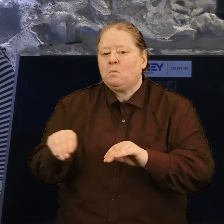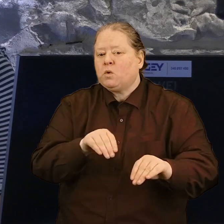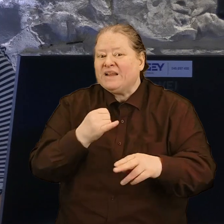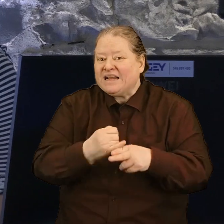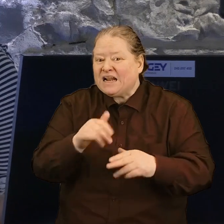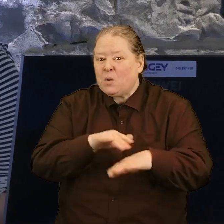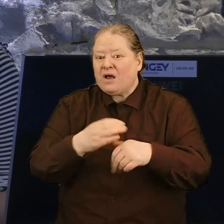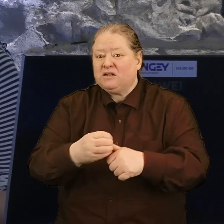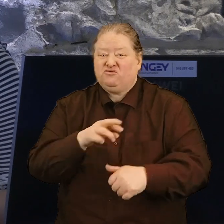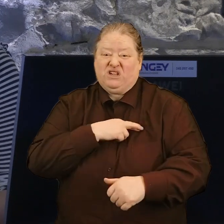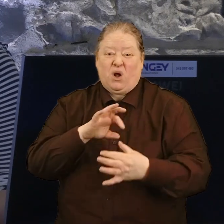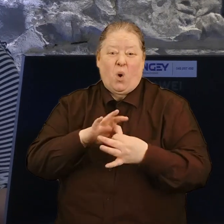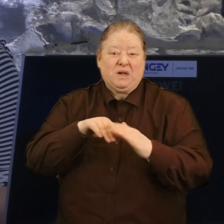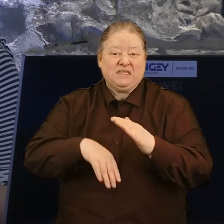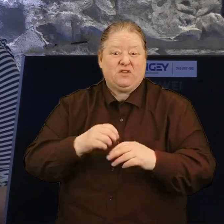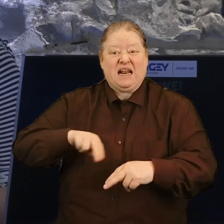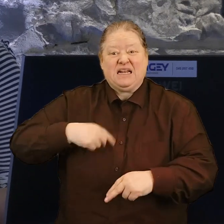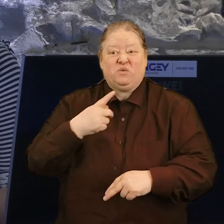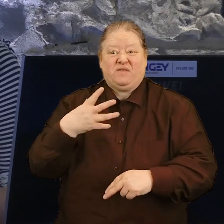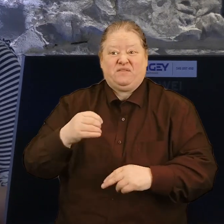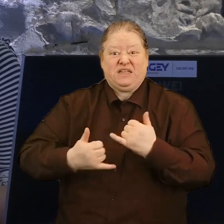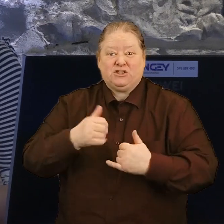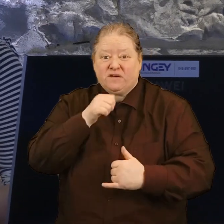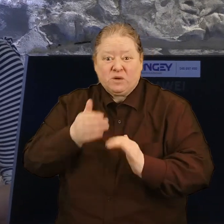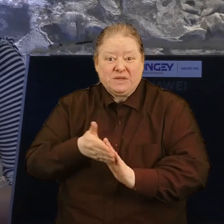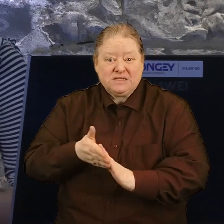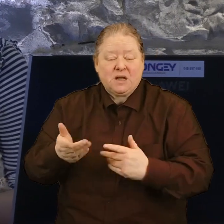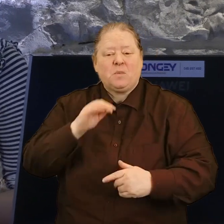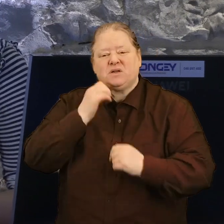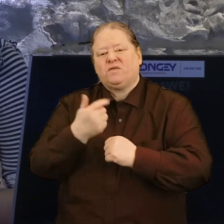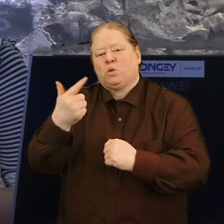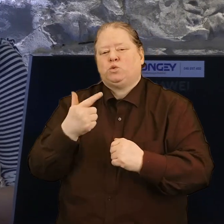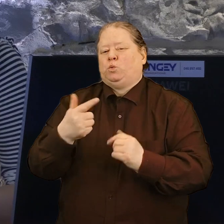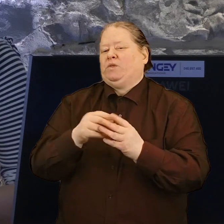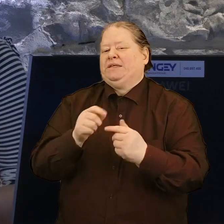So they were essentially homeless for the next 150 years. And because of these two factors, throughout the